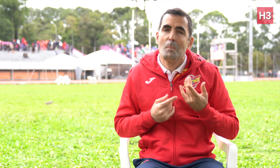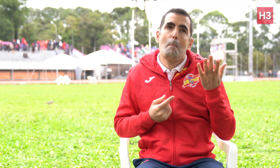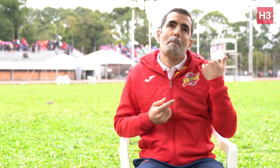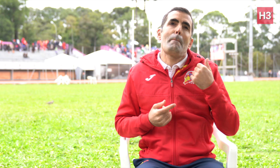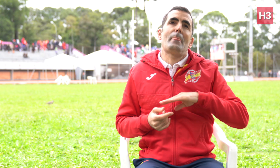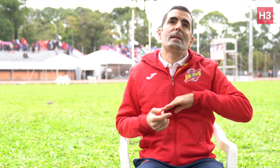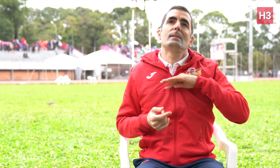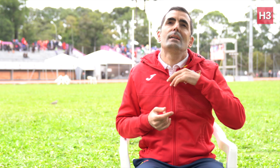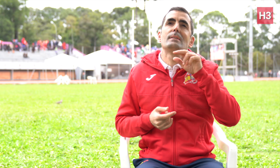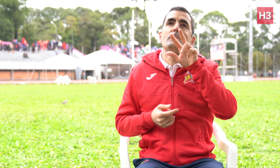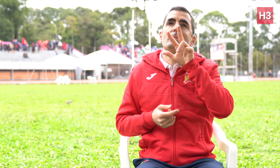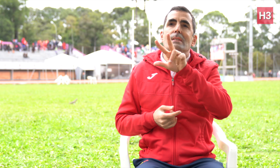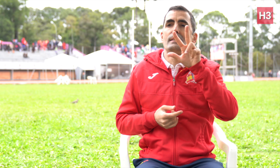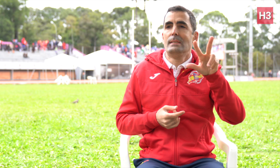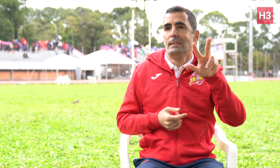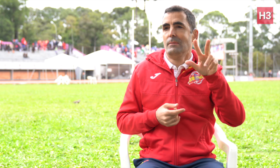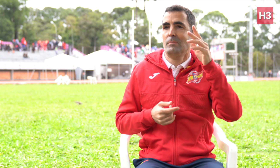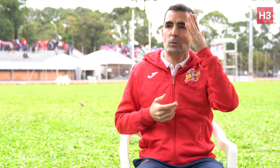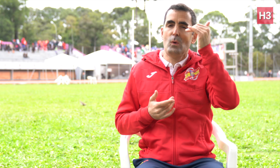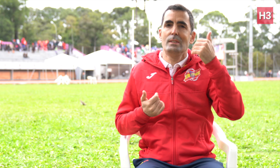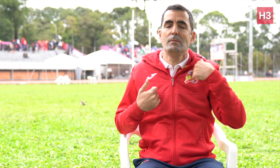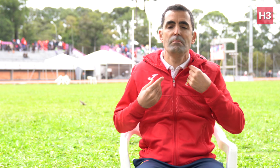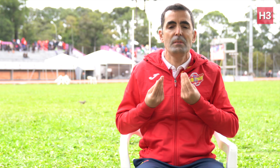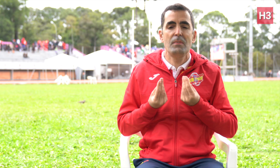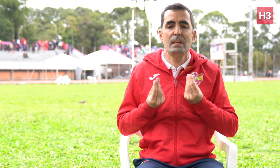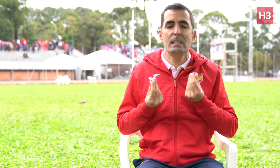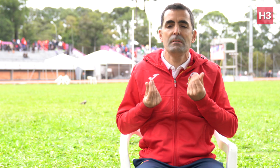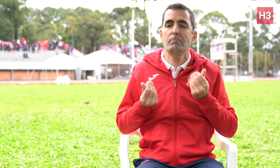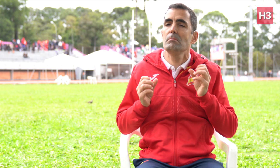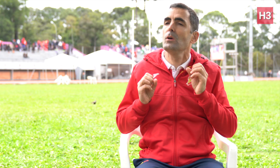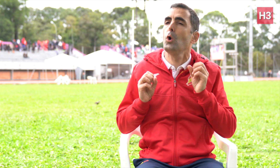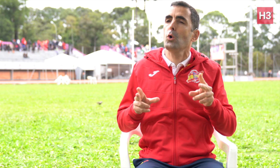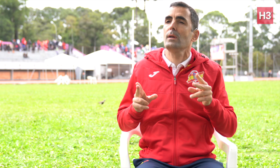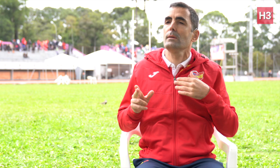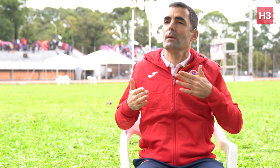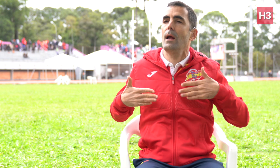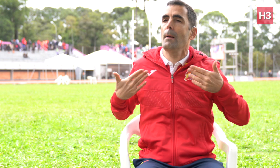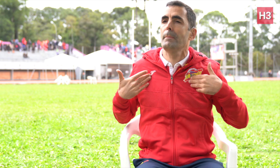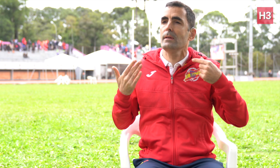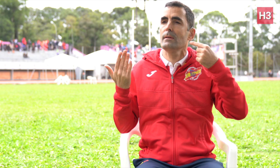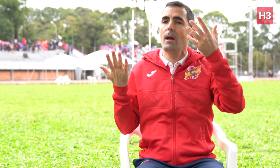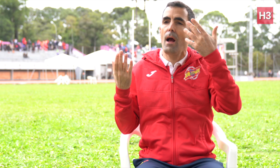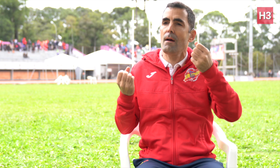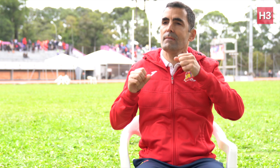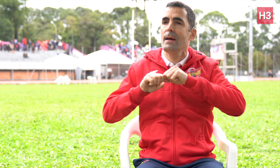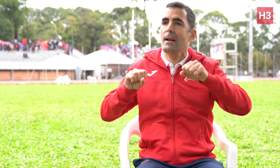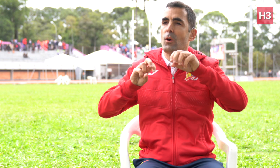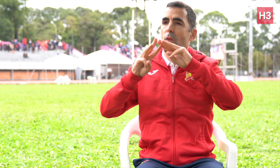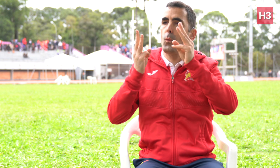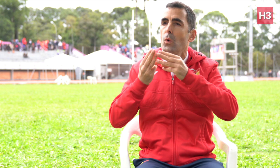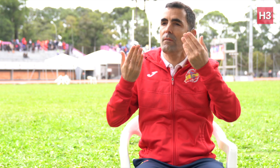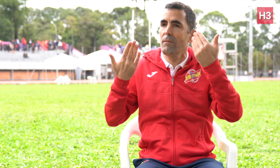I retired at age 33 because I’m content with my achievements- I’ve beat the World Record, won a Gold medal,